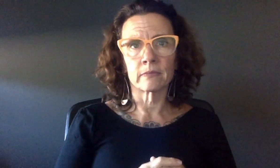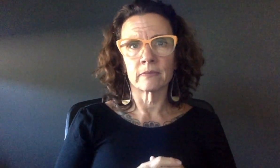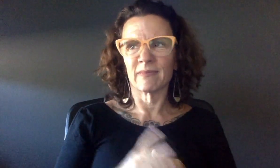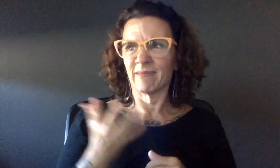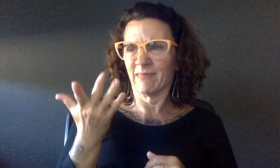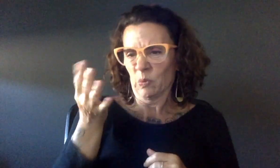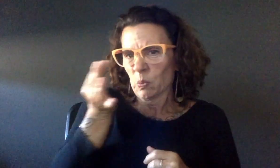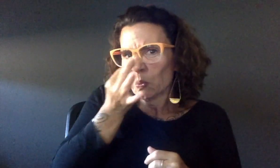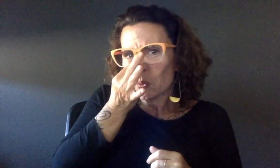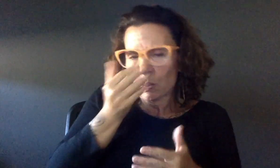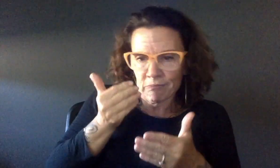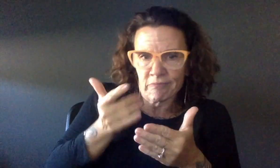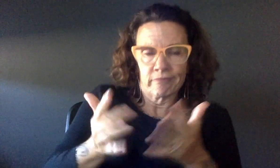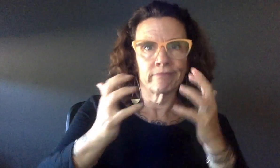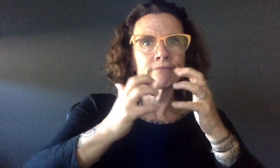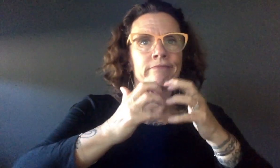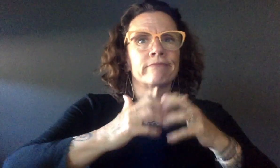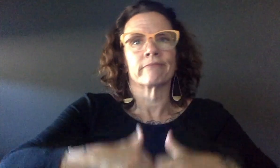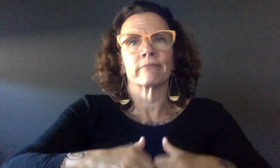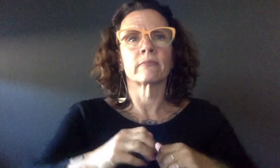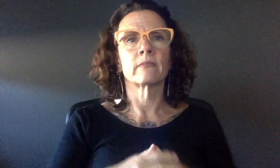and is on the brink of collapse.